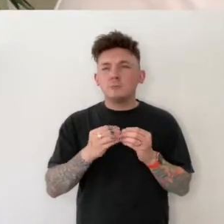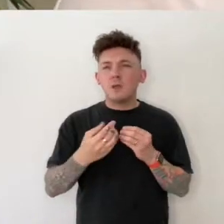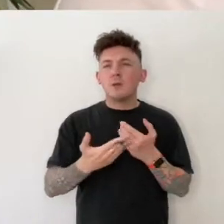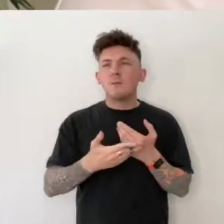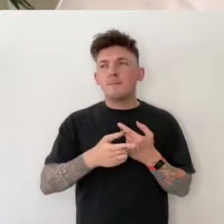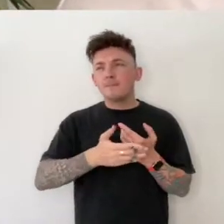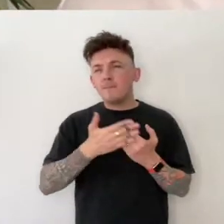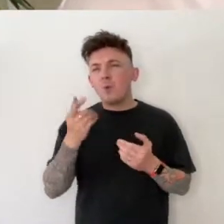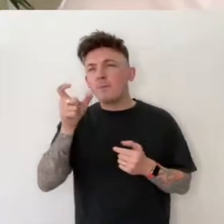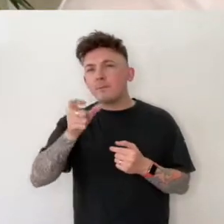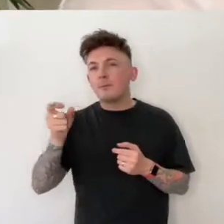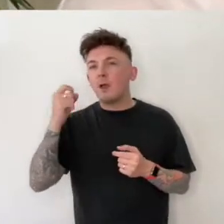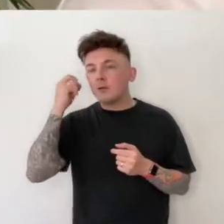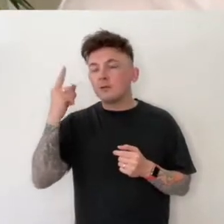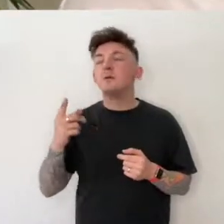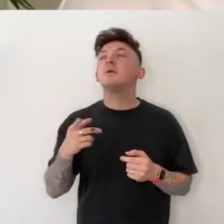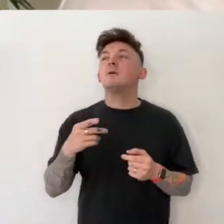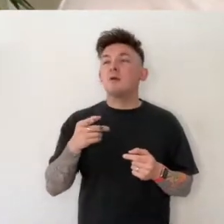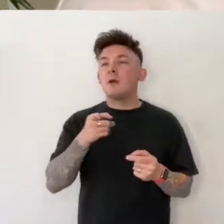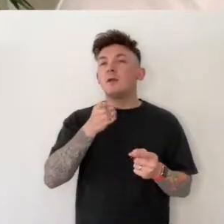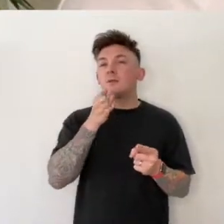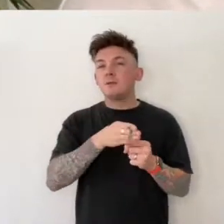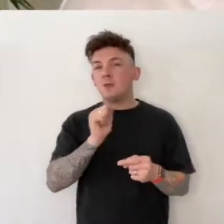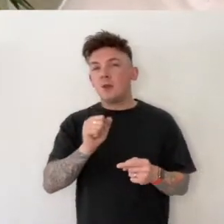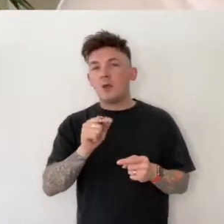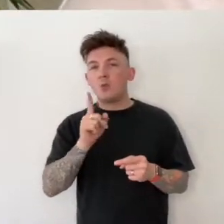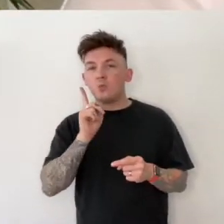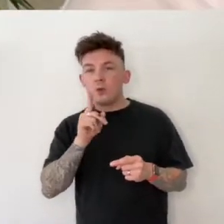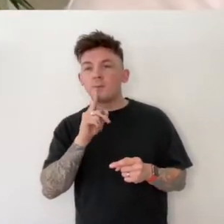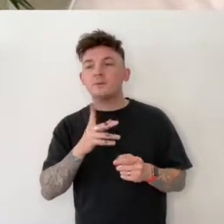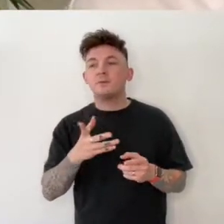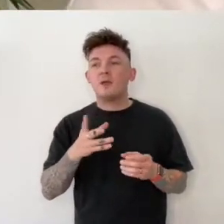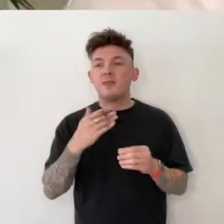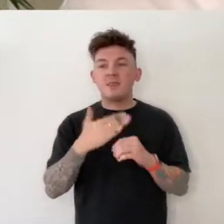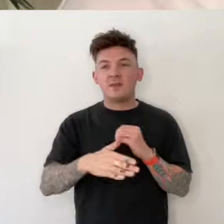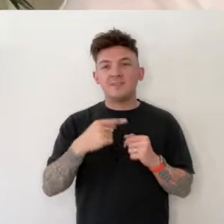so there's no reason for anyone to misgender me or whatever. this is so good honestly i'm